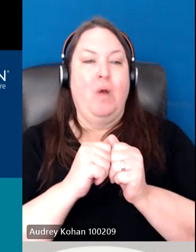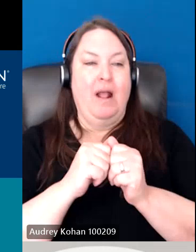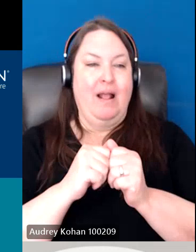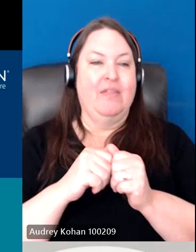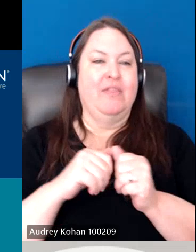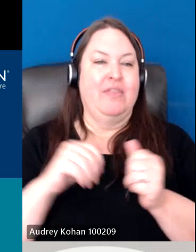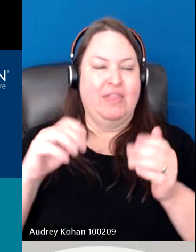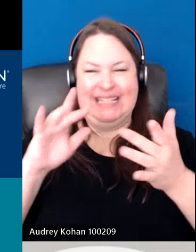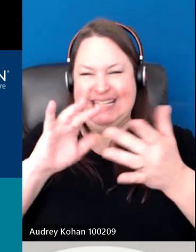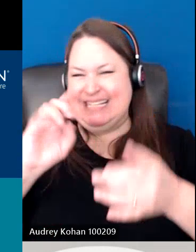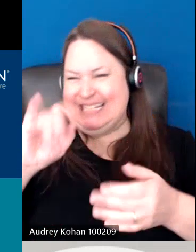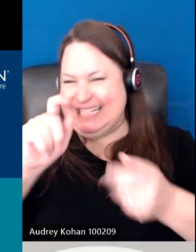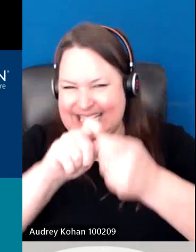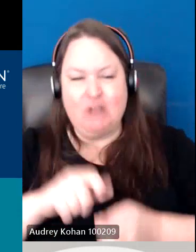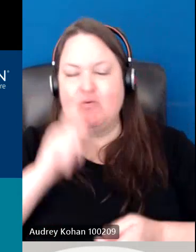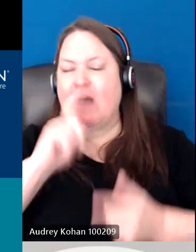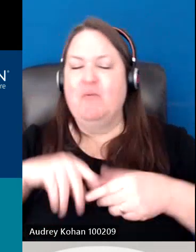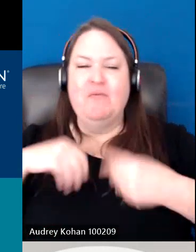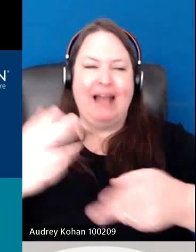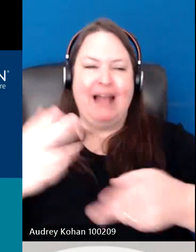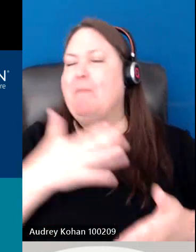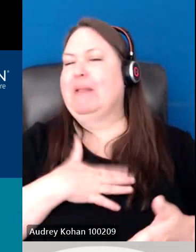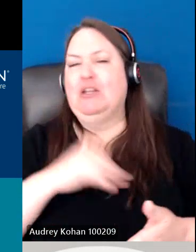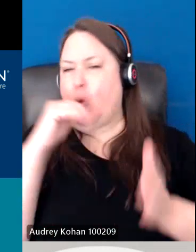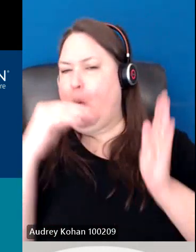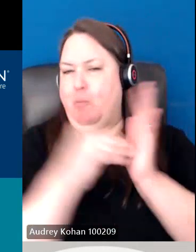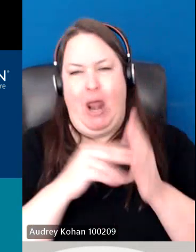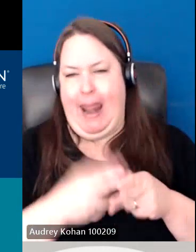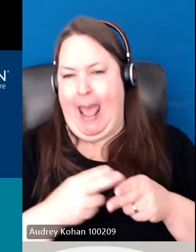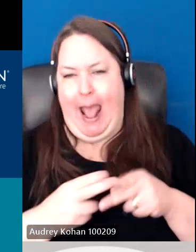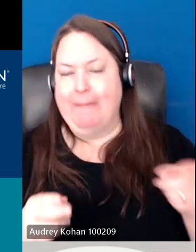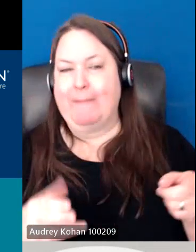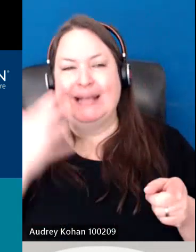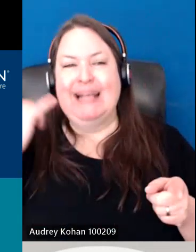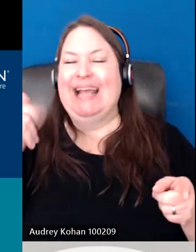not have to provide the name please don't put the name in there uh because it changes and